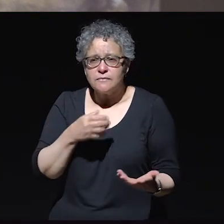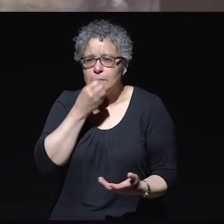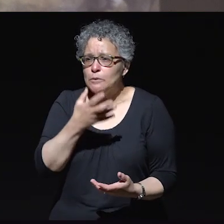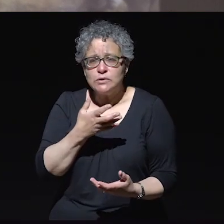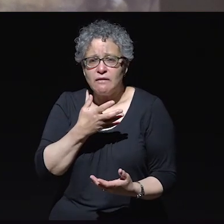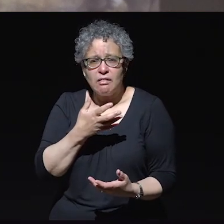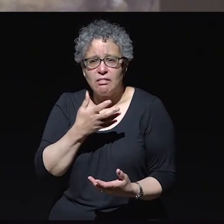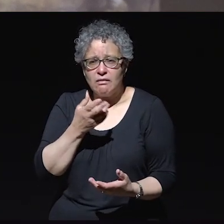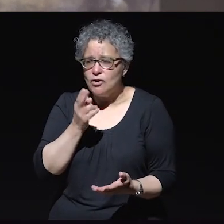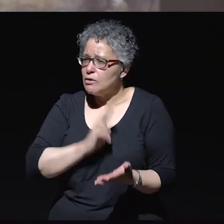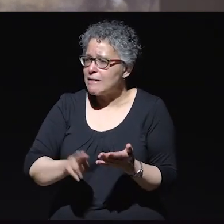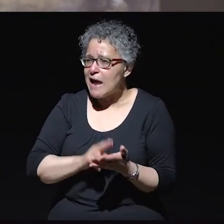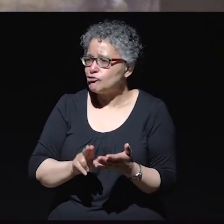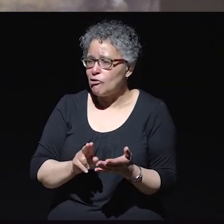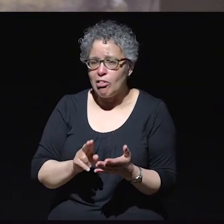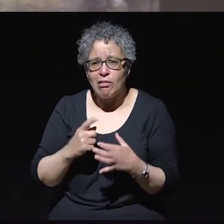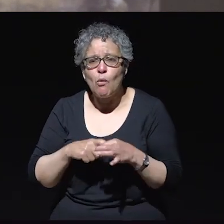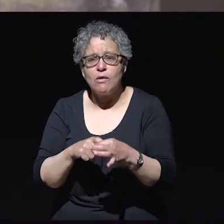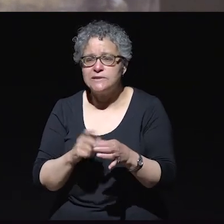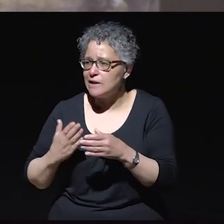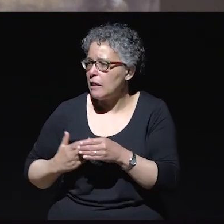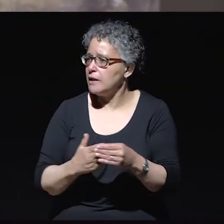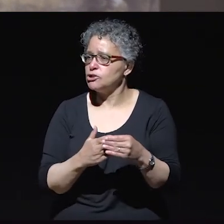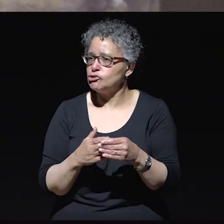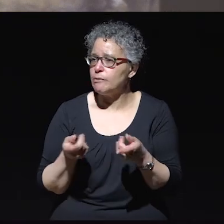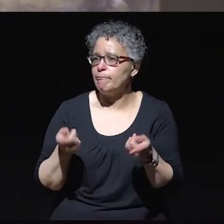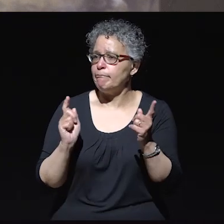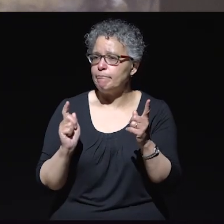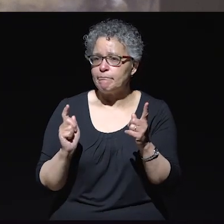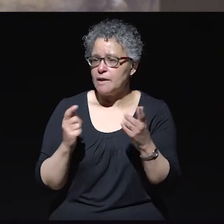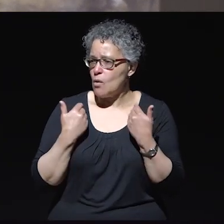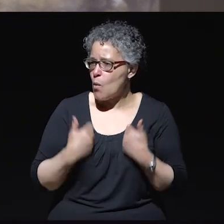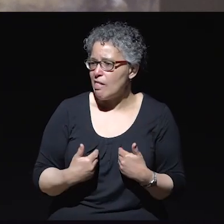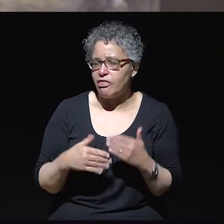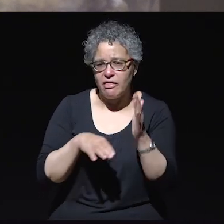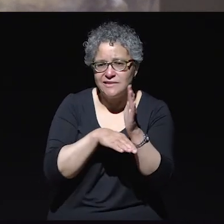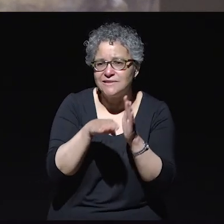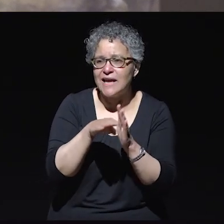and, you know, wealth and status that just really is very, very seductive.